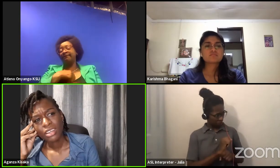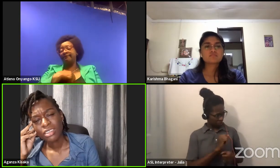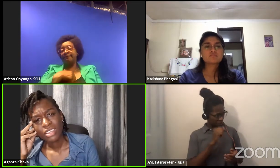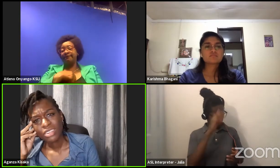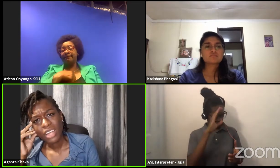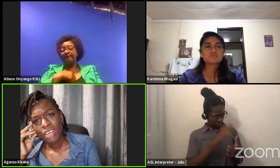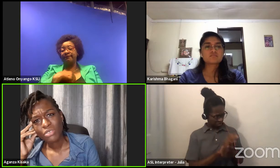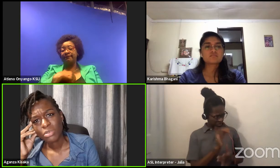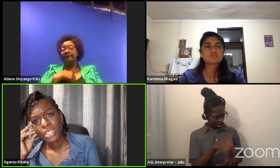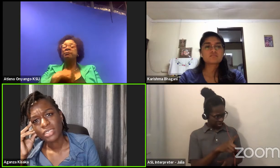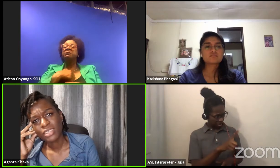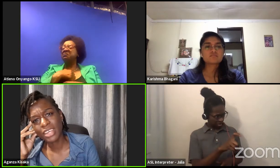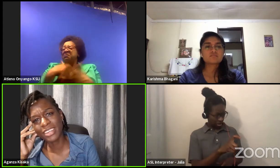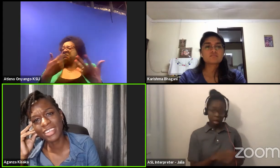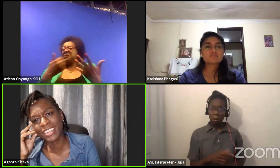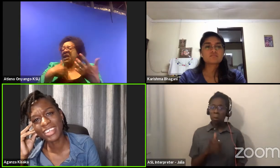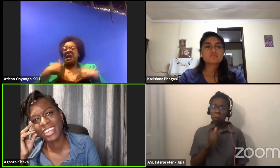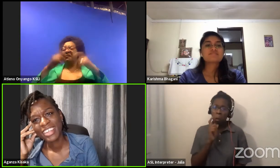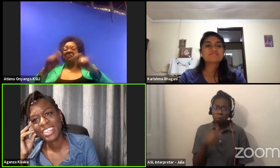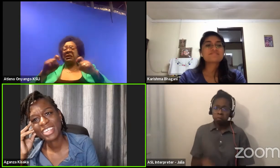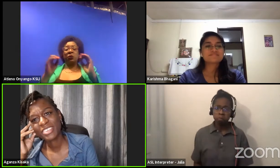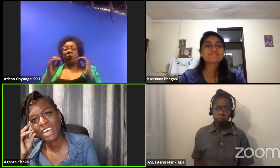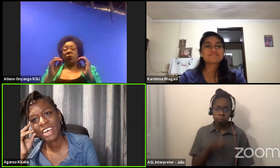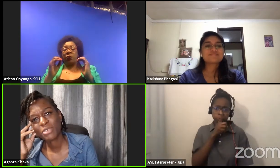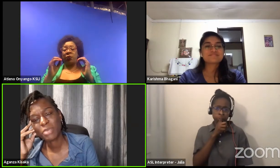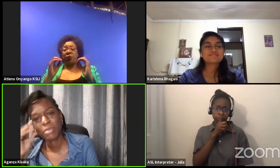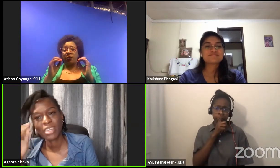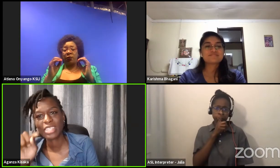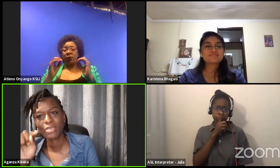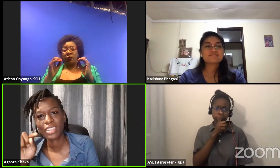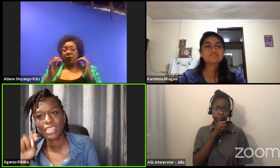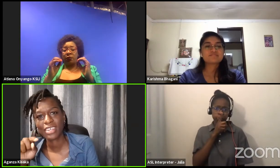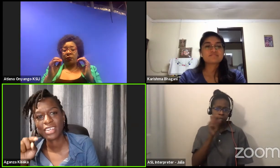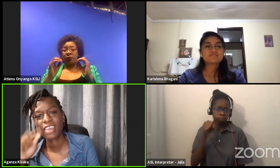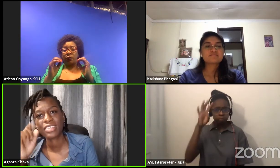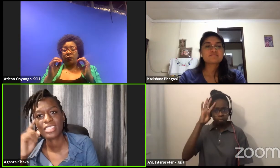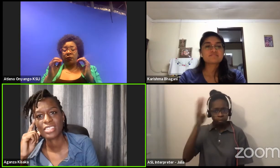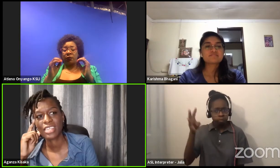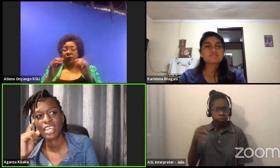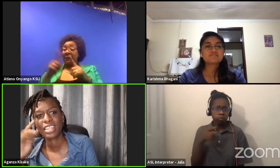They don't have to be, they don't have to be but that's what the character is saying,